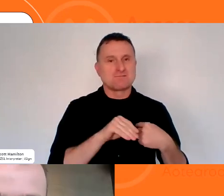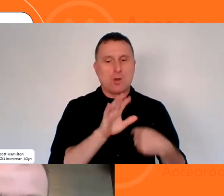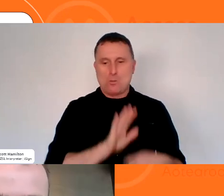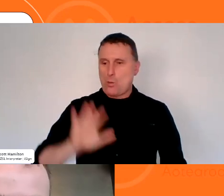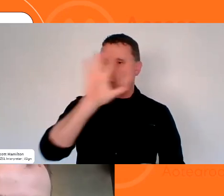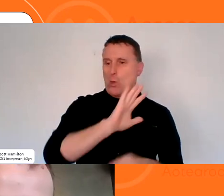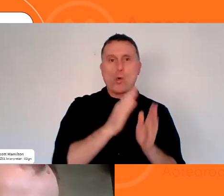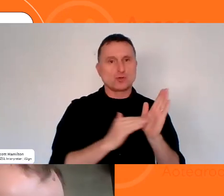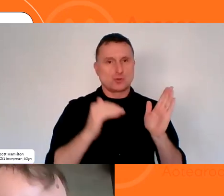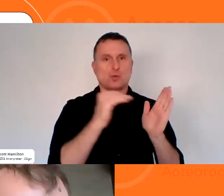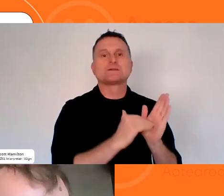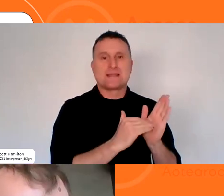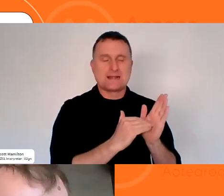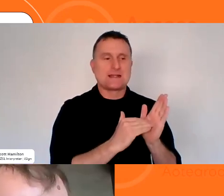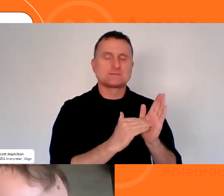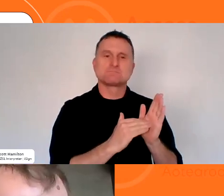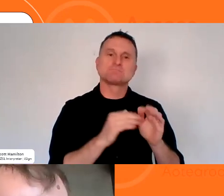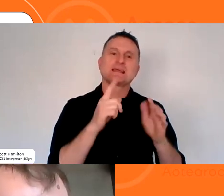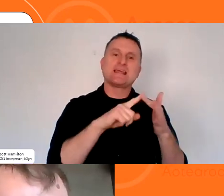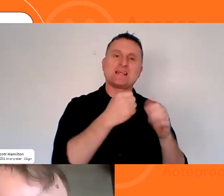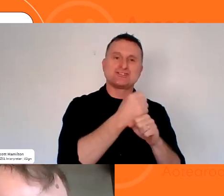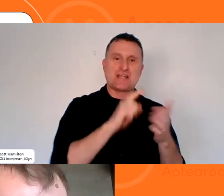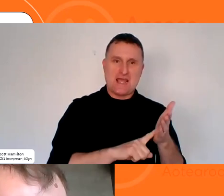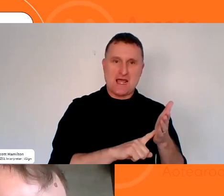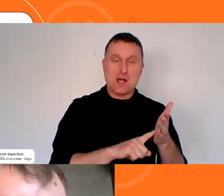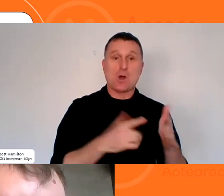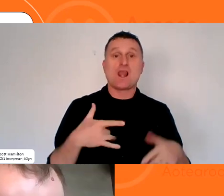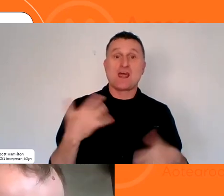in Ōtautahi Christchurch. And John, I went to Mairehau Primary I think